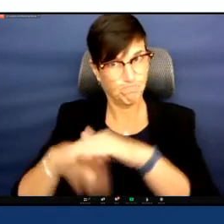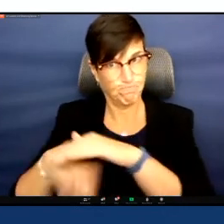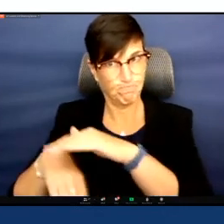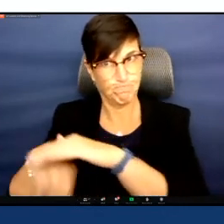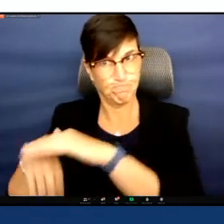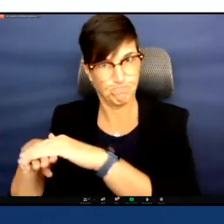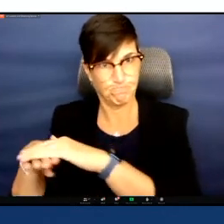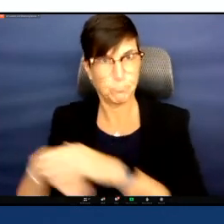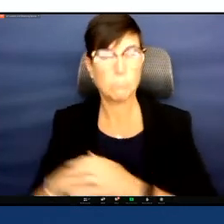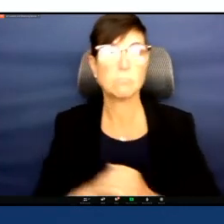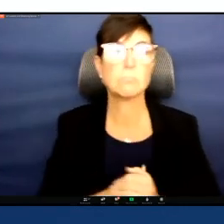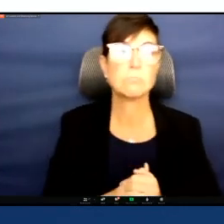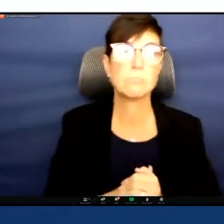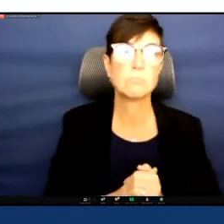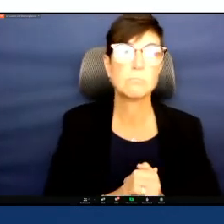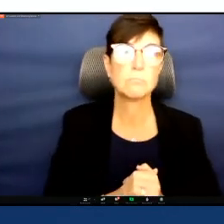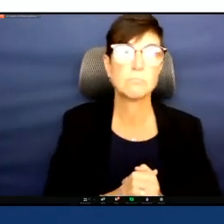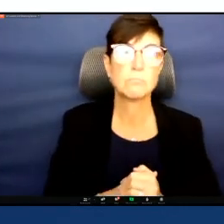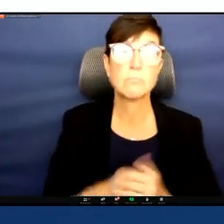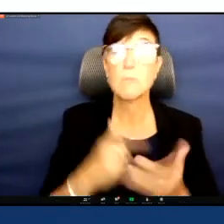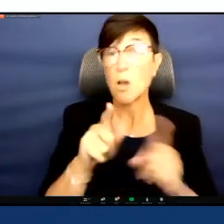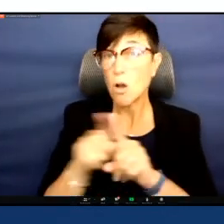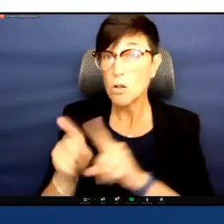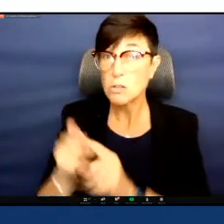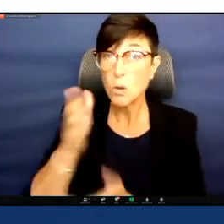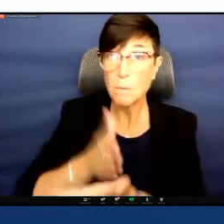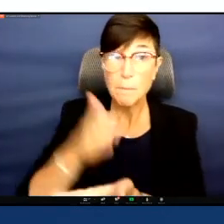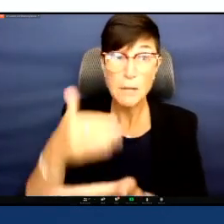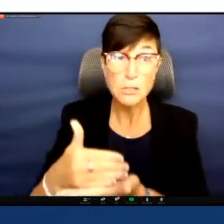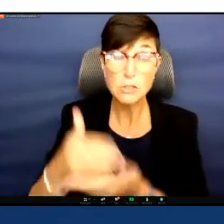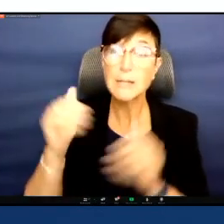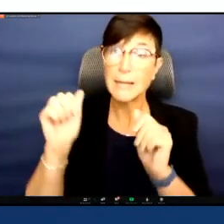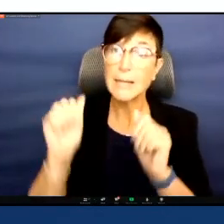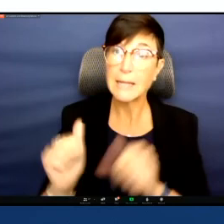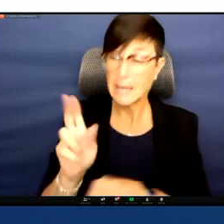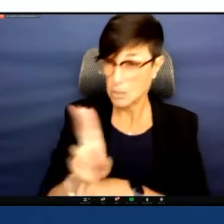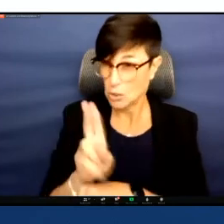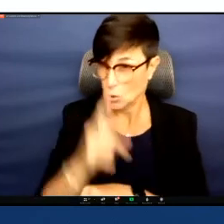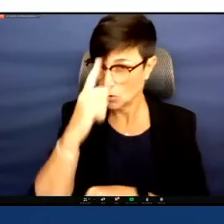And finally, a budget can be used as a way to set policy direction. But given the amount of work